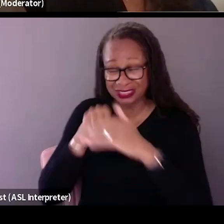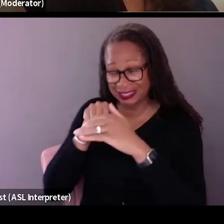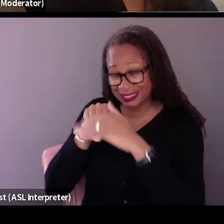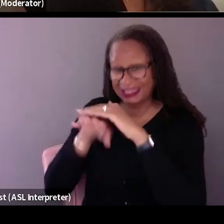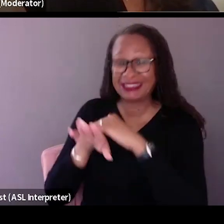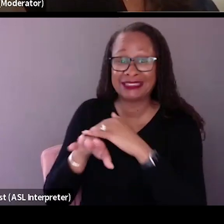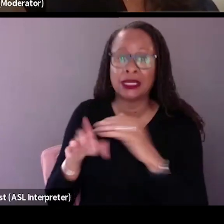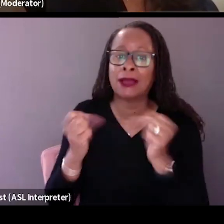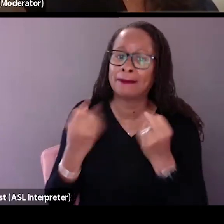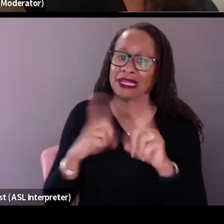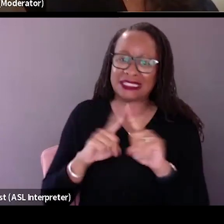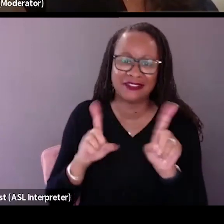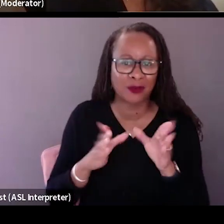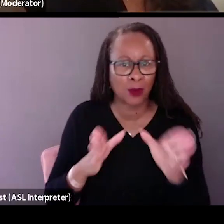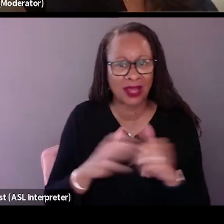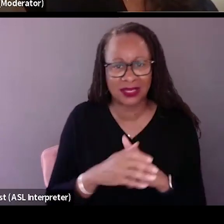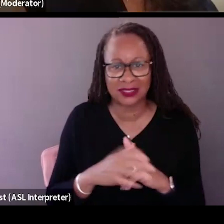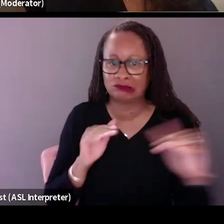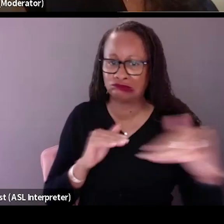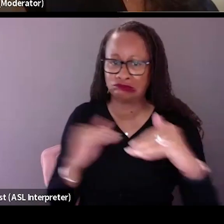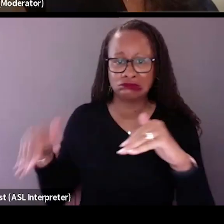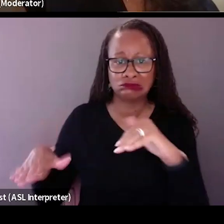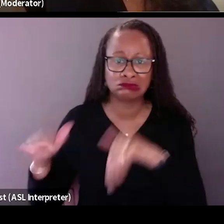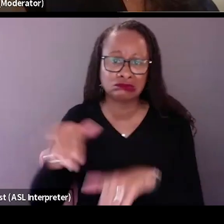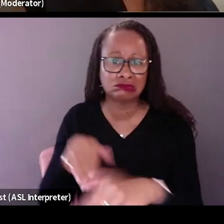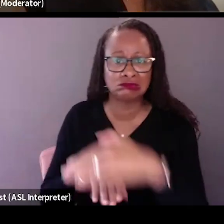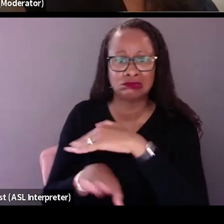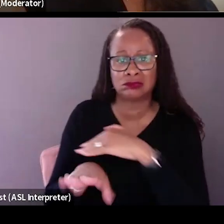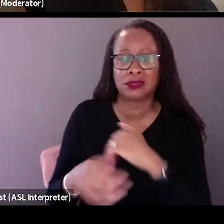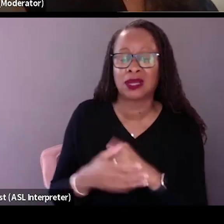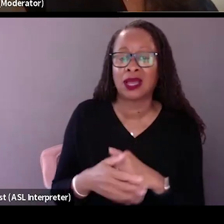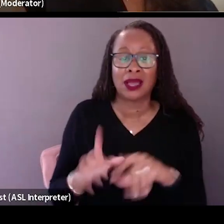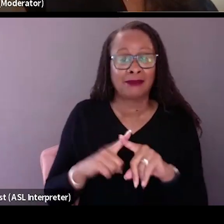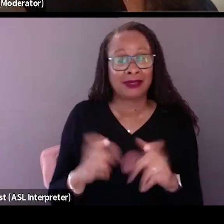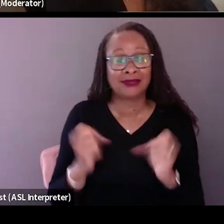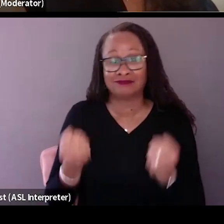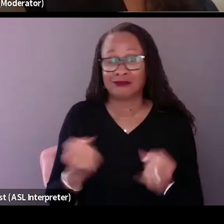and, you know, lots of unanswered texts and phone calls